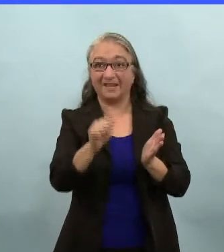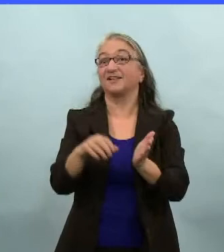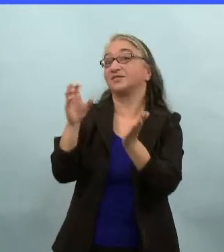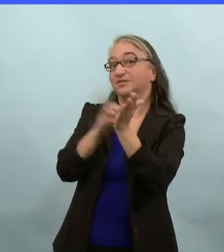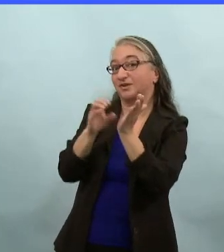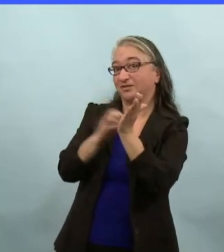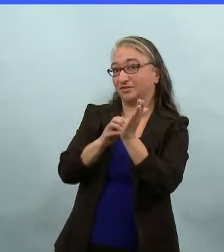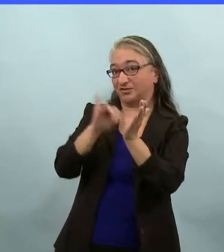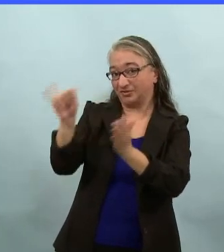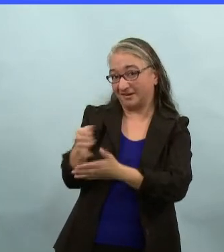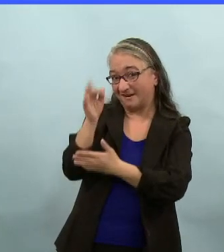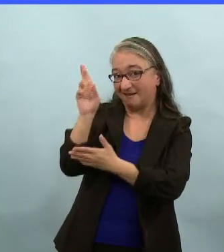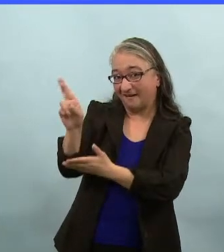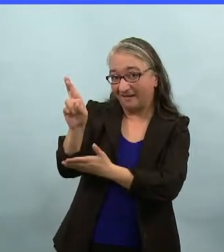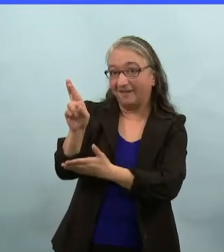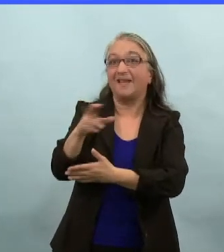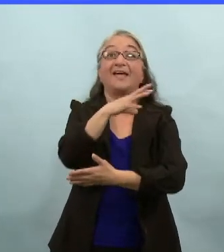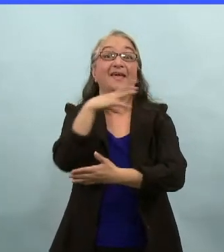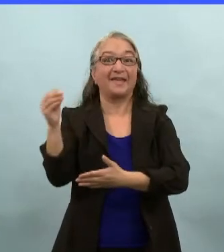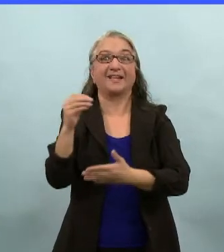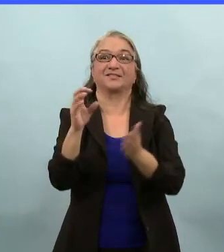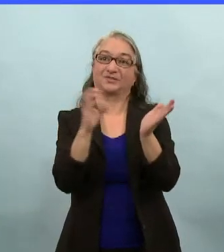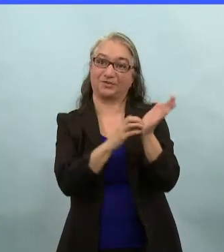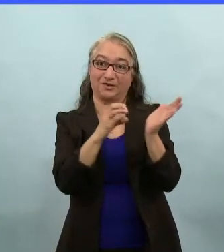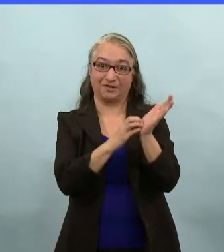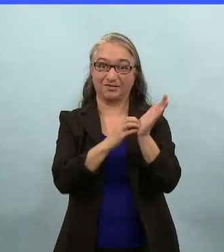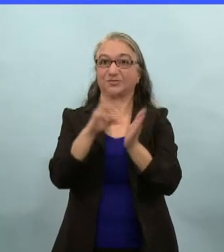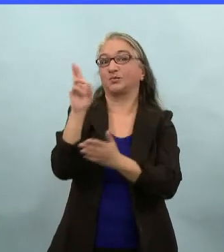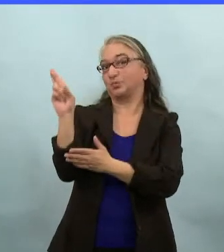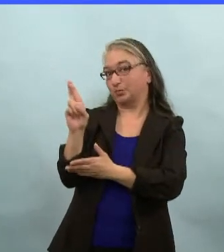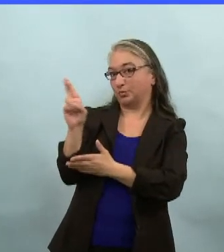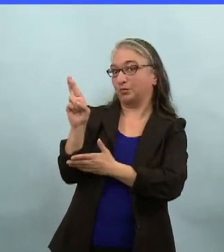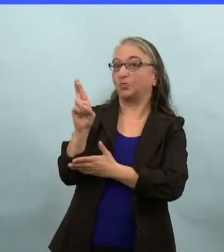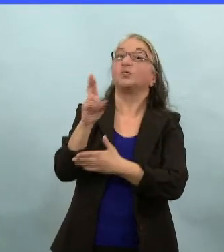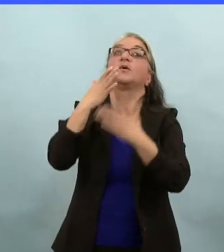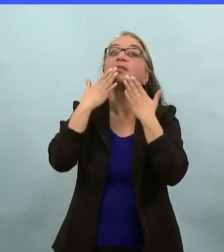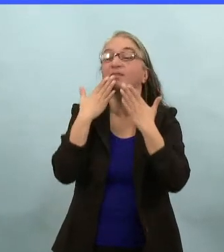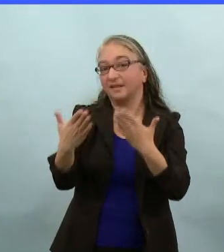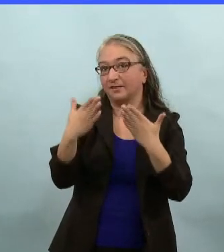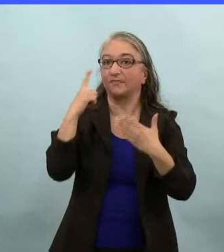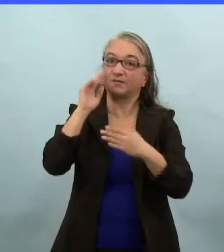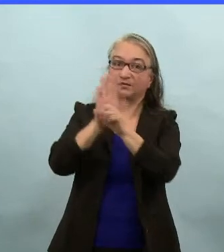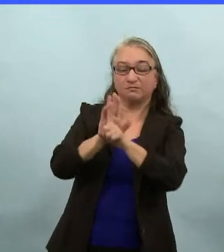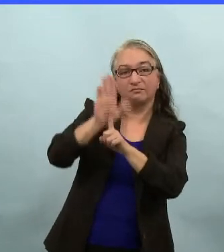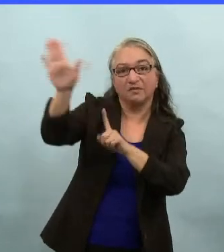for keeping us up to date with the most recent uh information that we have out there for manitobans